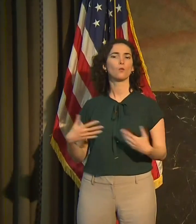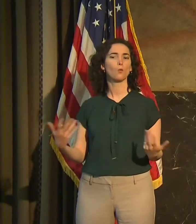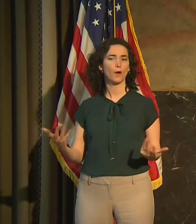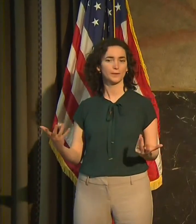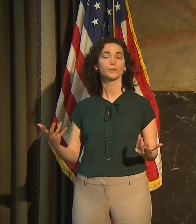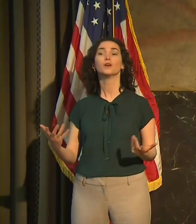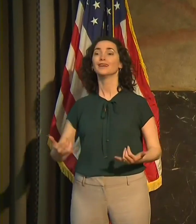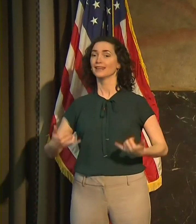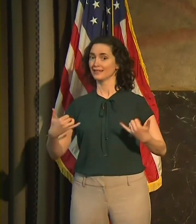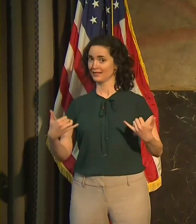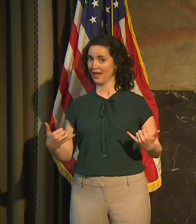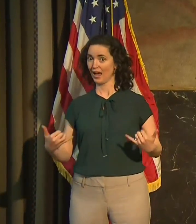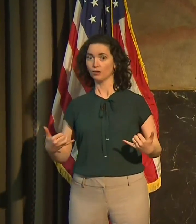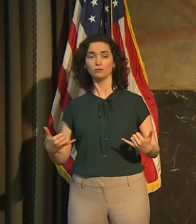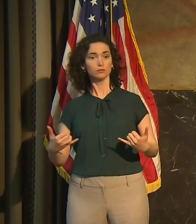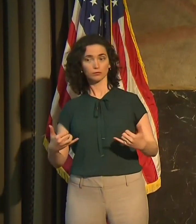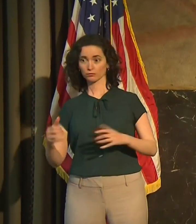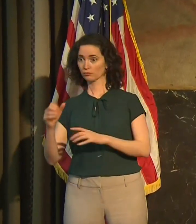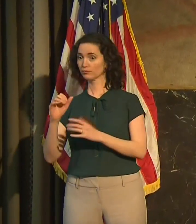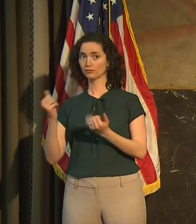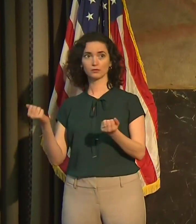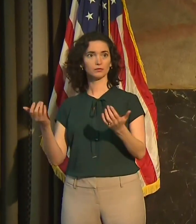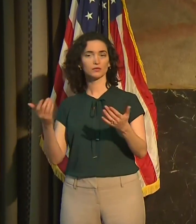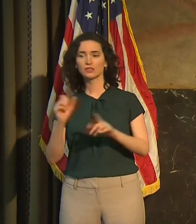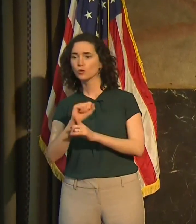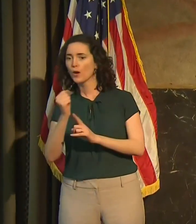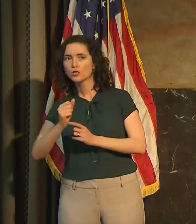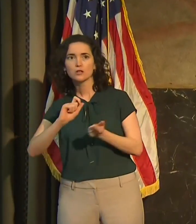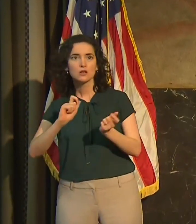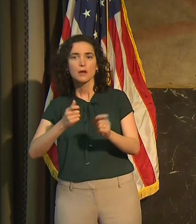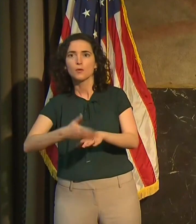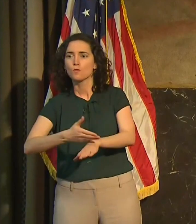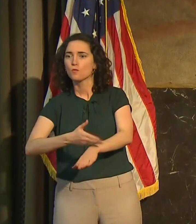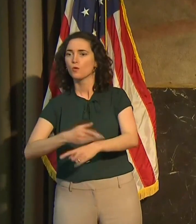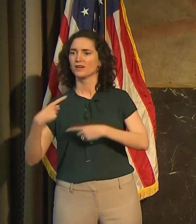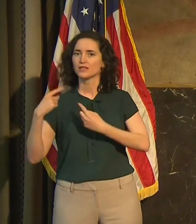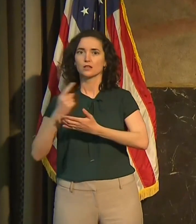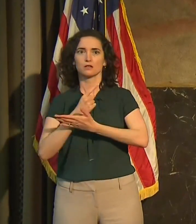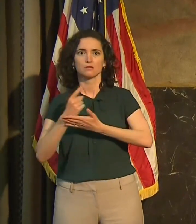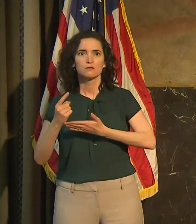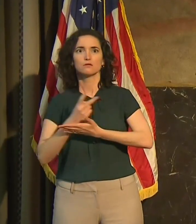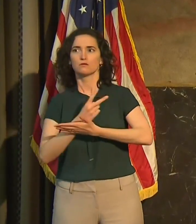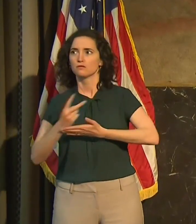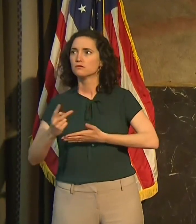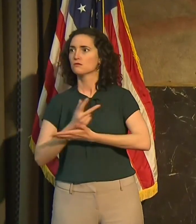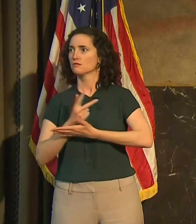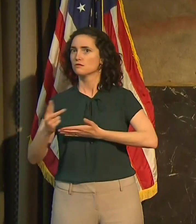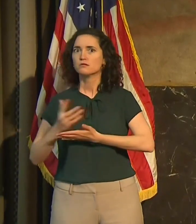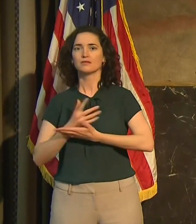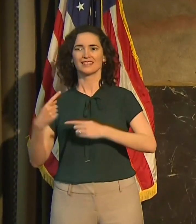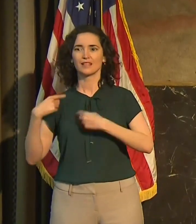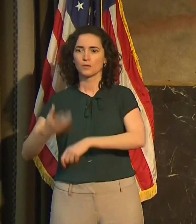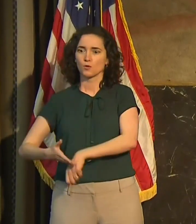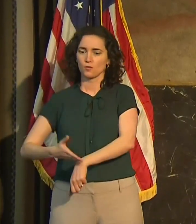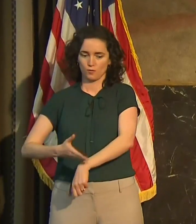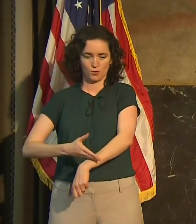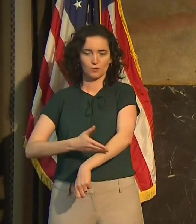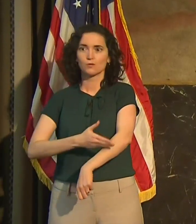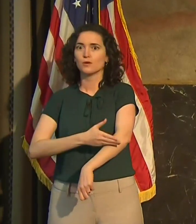AND AND WHAT AND WHAT THE AND WHAT THE CITY AND WHAT THE CITY OF AND WHAT THE CITY OF NEW AND WHAT THE CITY OF NEW ORLEANS AND WHAT THE CITY OF NEW ORLEANS PLANS AND WHAT THE CITY OF NEW ORLEANS PLANS TO AND WHAT THE CITY OF NEW ORLEANS PLANS TO DO AND WHAT THE CITY OF NEW ORLEANS PLANS TO DO IN AND WHAT THE CITY OF NEW ORLEANS PLANS TO DO IN RESPONSE ORLEANS PLANS TO DO IN RESPONSE ORLEANS PLANS TO DO IN RESPONSE >>. . WE'RE . WE'RE CURRENTLY . WE'RE CURRENTLY MOVING . WE'RE CURRENTLY MOVING IN . WE'RE CURRENTLY MOVING IN THE WE'RE CURRENTLY MOVING IN THE WE'RE CURRENTLY MOVING IN THE RIGHT WE'RE CURRENTLY MOVING IN THE RIGHT DIRECTION WE'RE CURRENTLY MOVING IN THE RIGHT DIRECTION >> WE'RE CURRENTLY MOVING IN THE RIGHT DIRECTION >> AND WE'RE CURRENTLY MOVING IN THE RIGHT DIRECTION >> AND HAVE RIGHT DIRECTION >> AND HAVE RIGHT DIRECTION >> AND HAVE BEEN RIGHT DIRECTION >> AND HAVE BEEN FOR